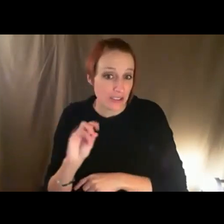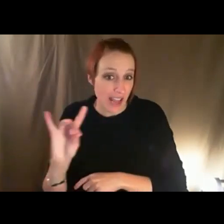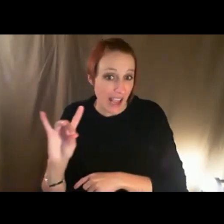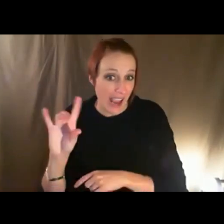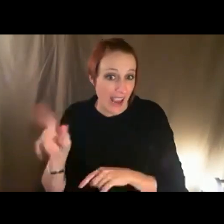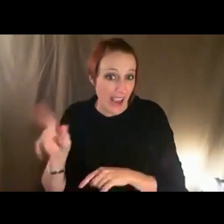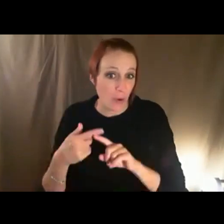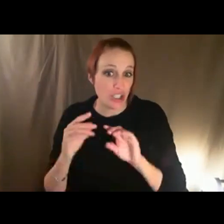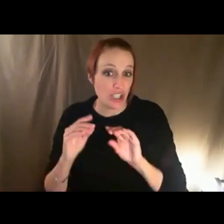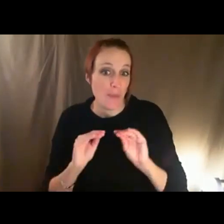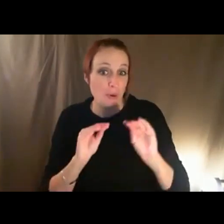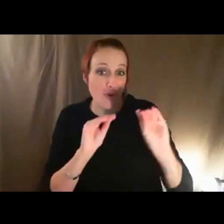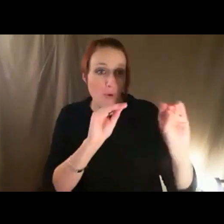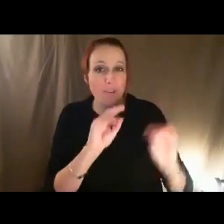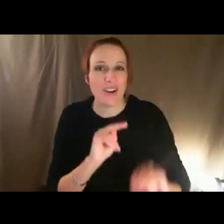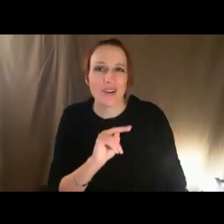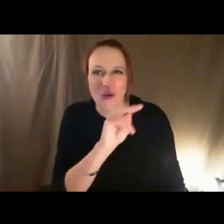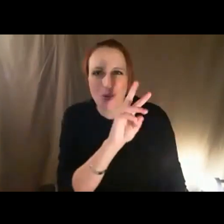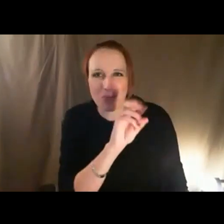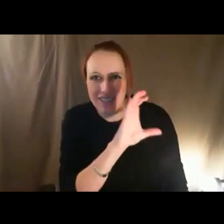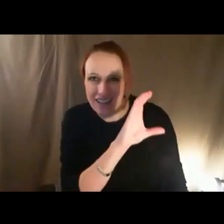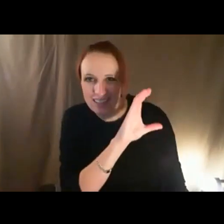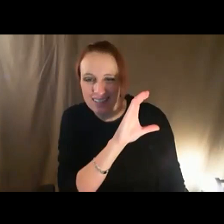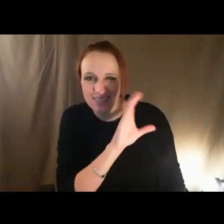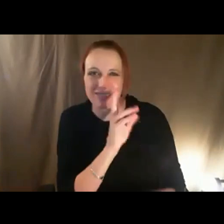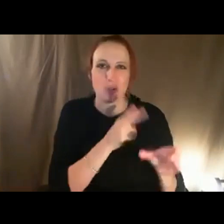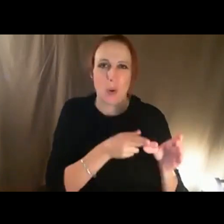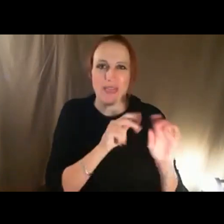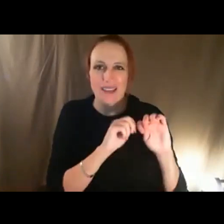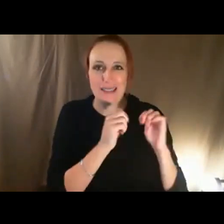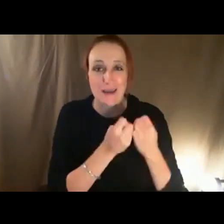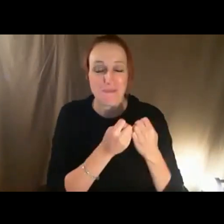So, we are excited to learn from you today about